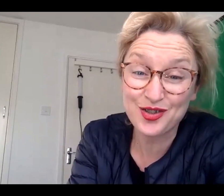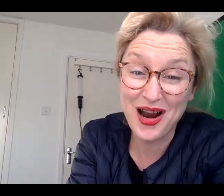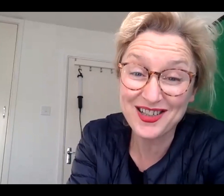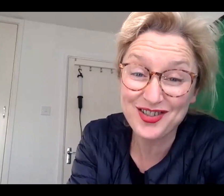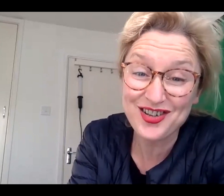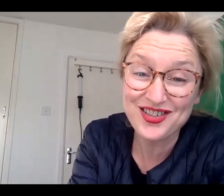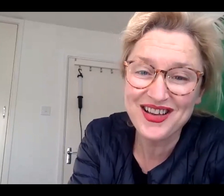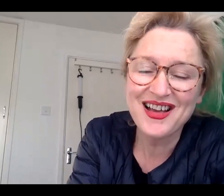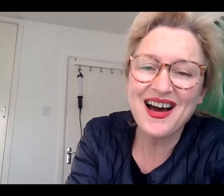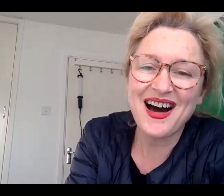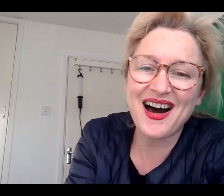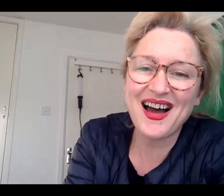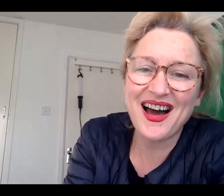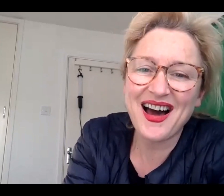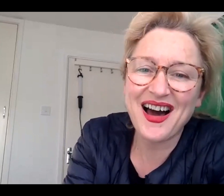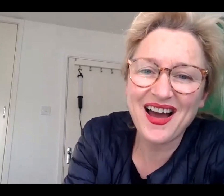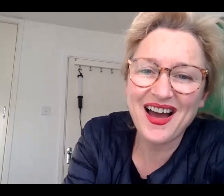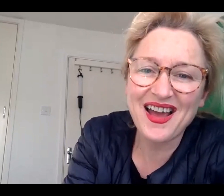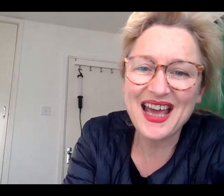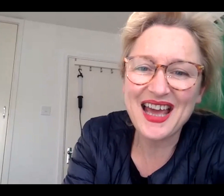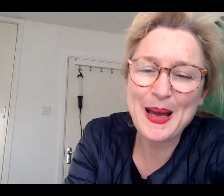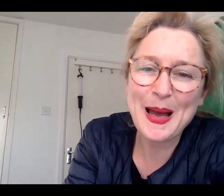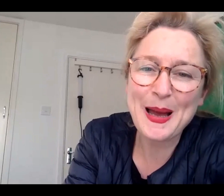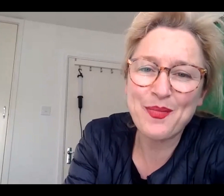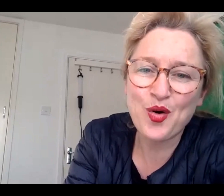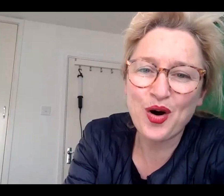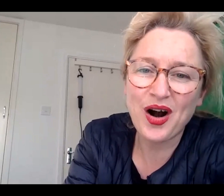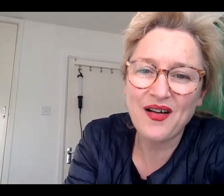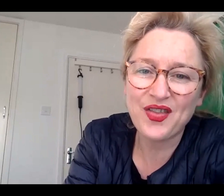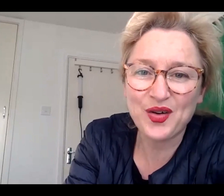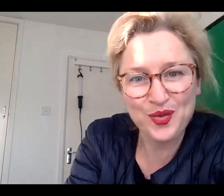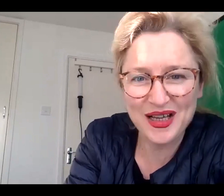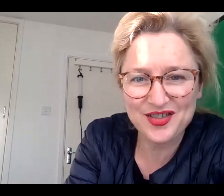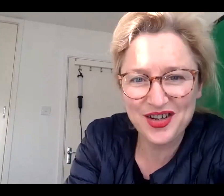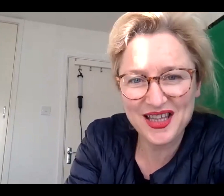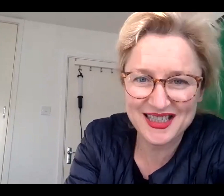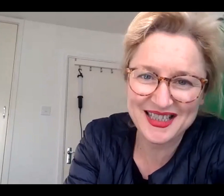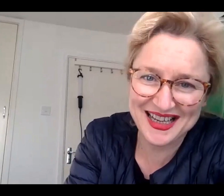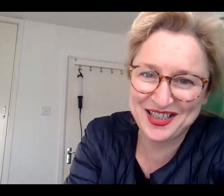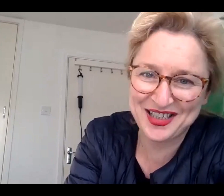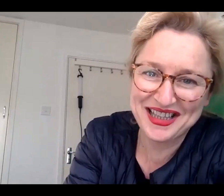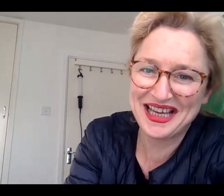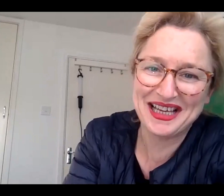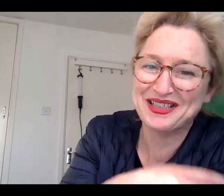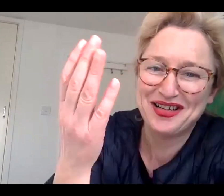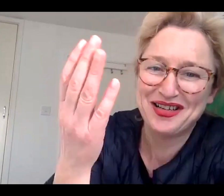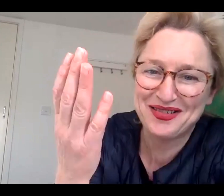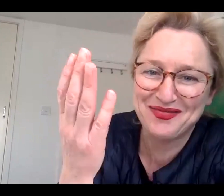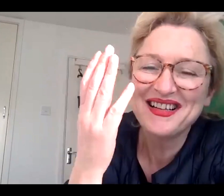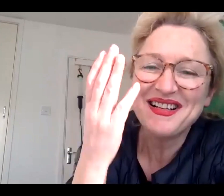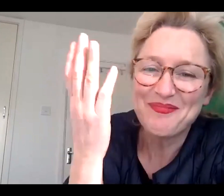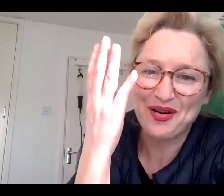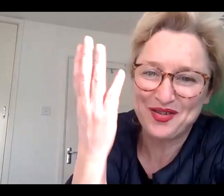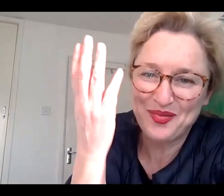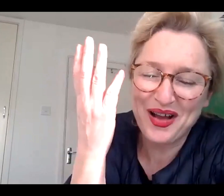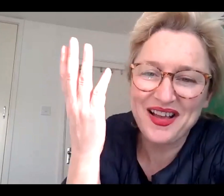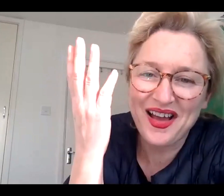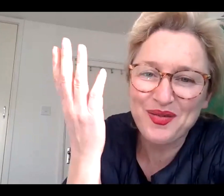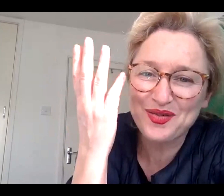directors. I am more of the, oh let's try this, let's try that, kind of person. I always